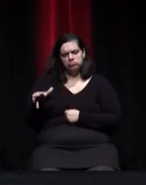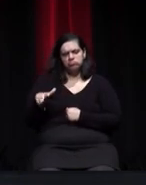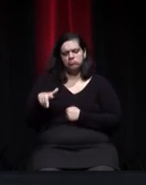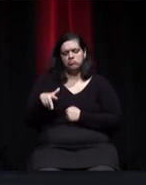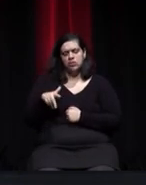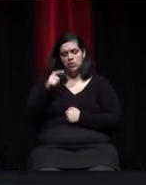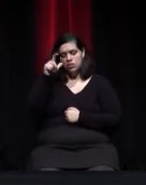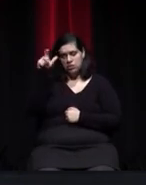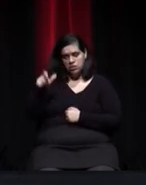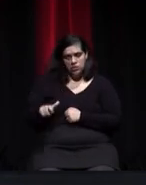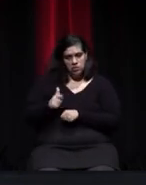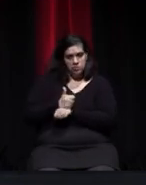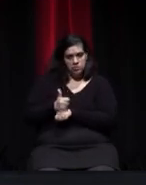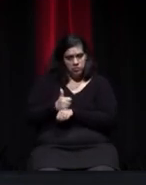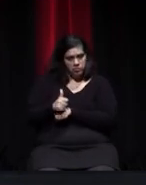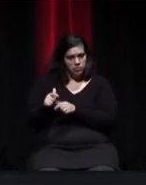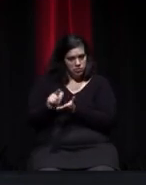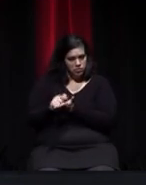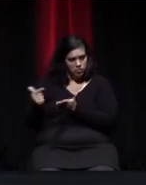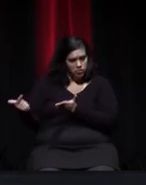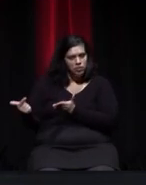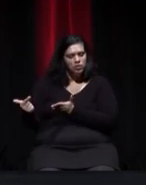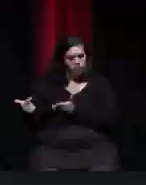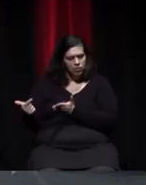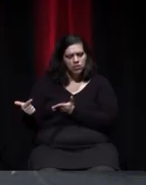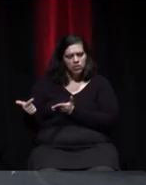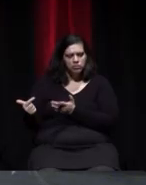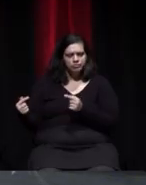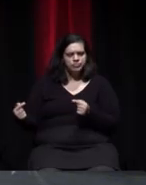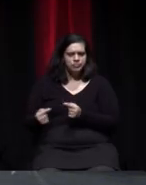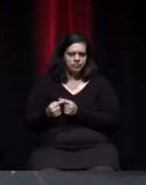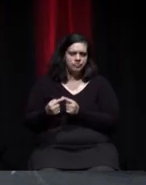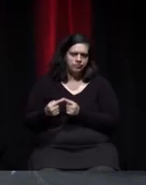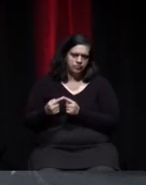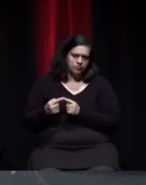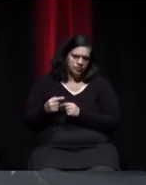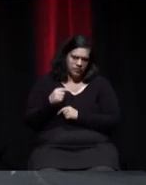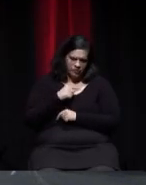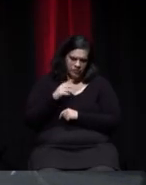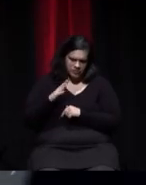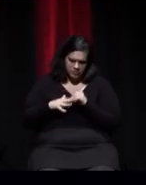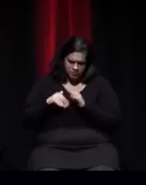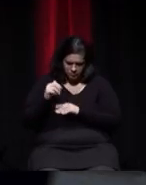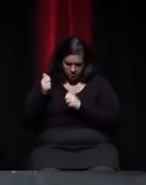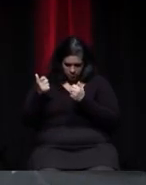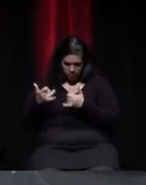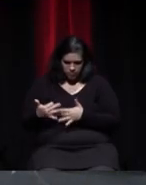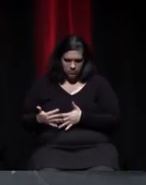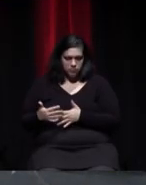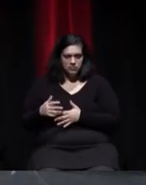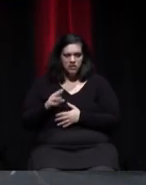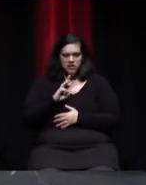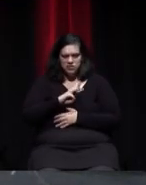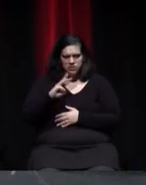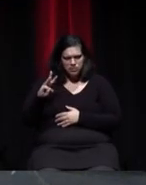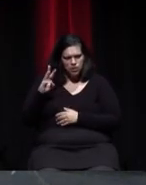going a bit towards what you were describing. They come from major newspapers they can pay